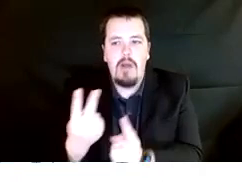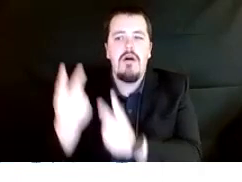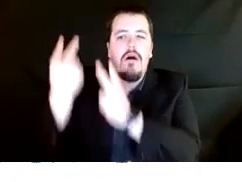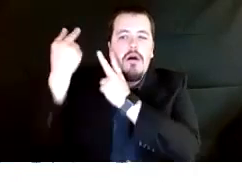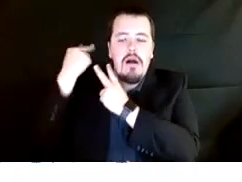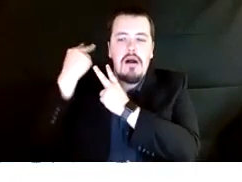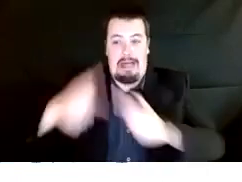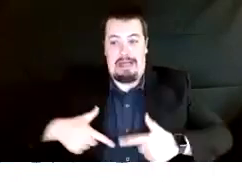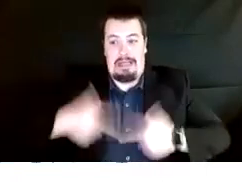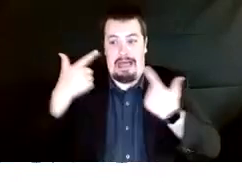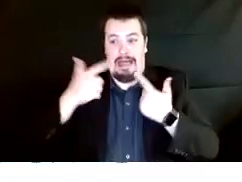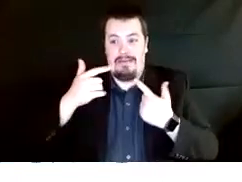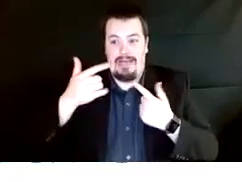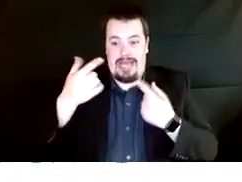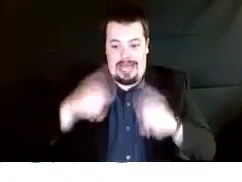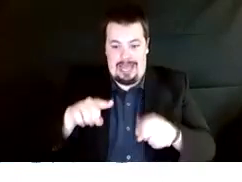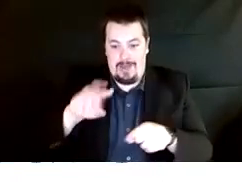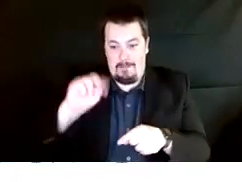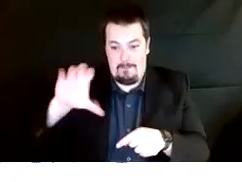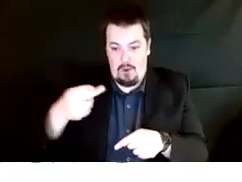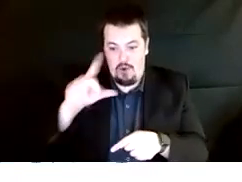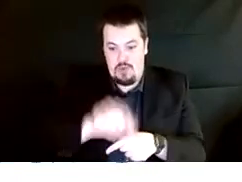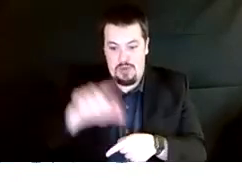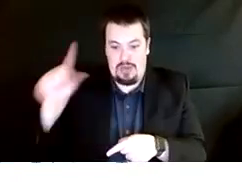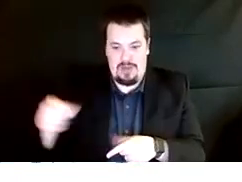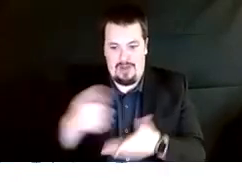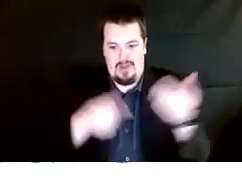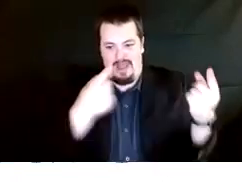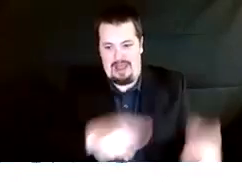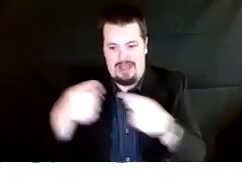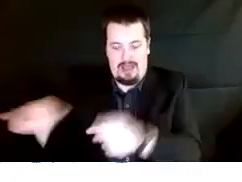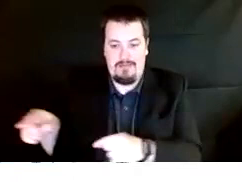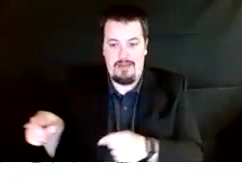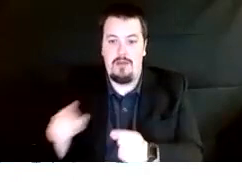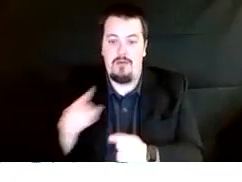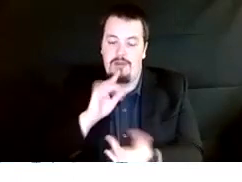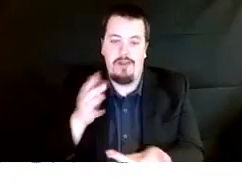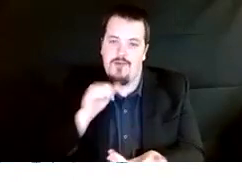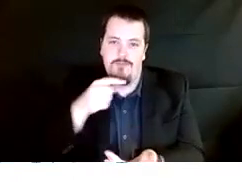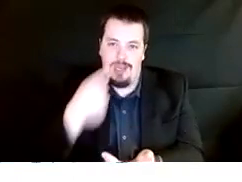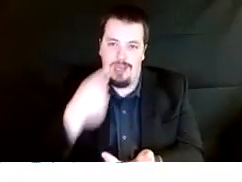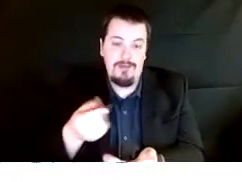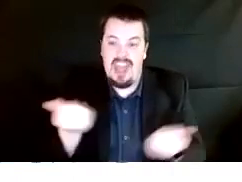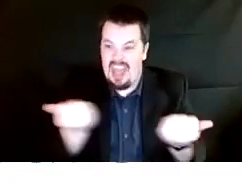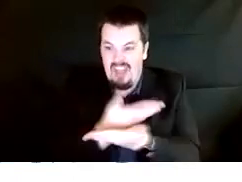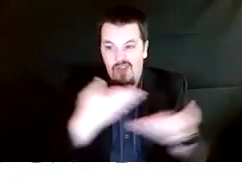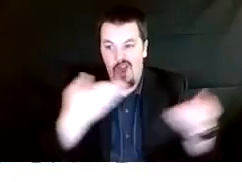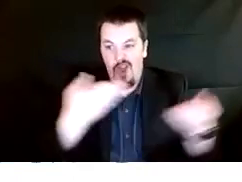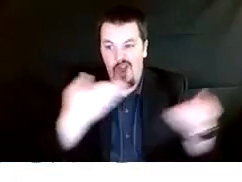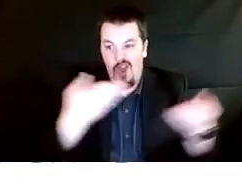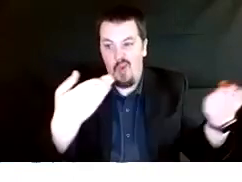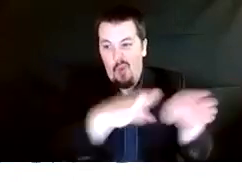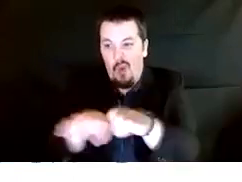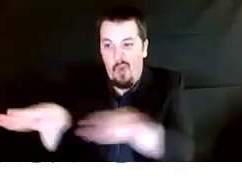like in March of 2020 um I don't guess I have to tell you things were closing down our our office